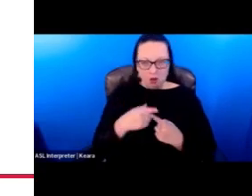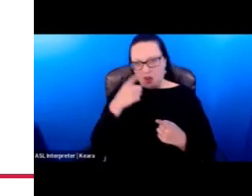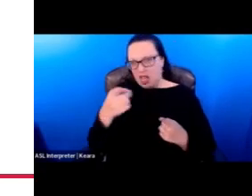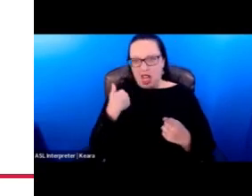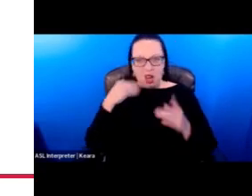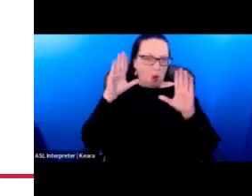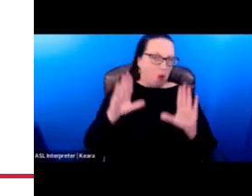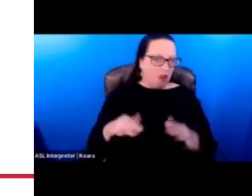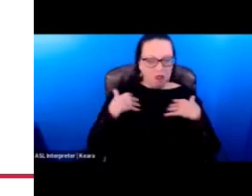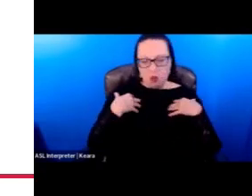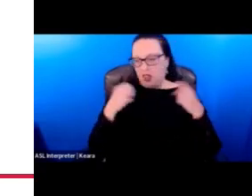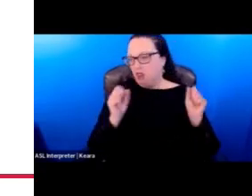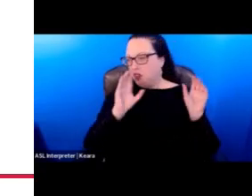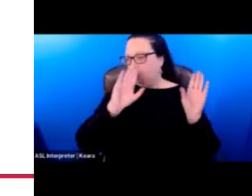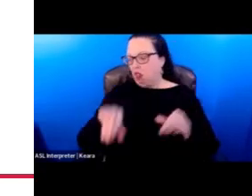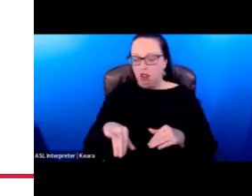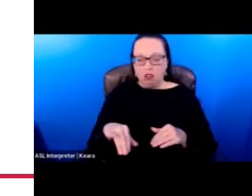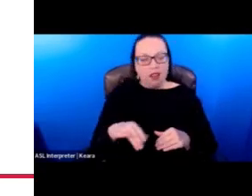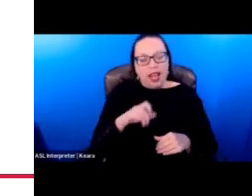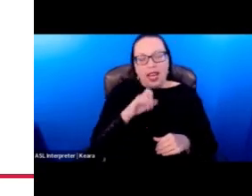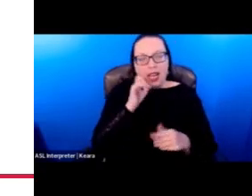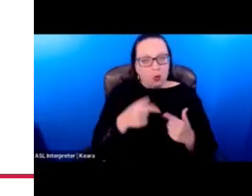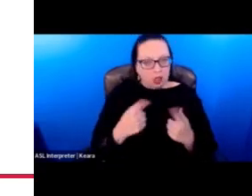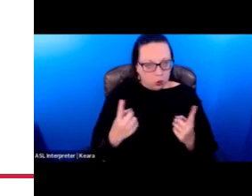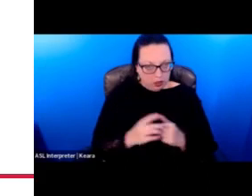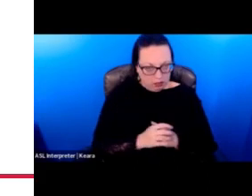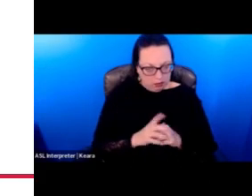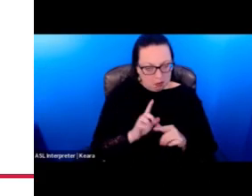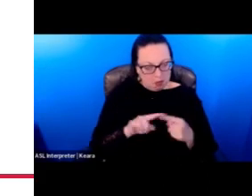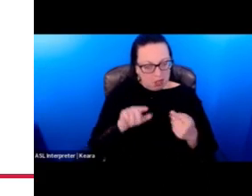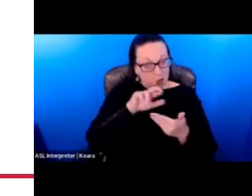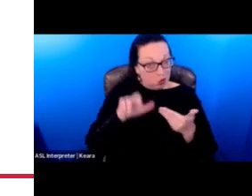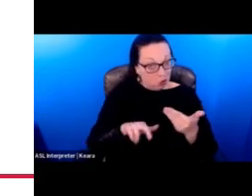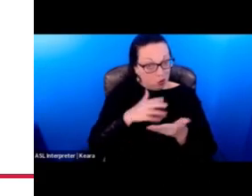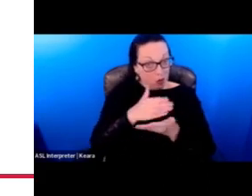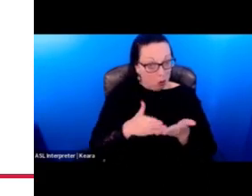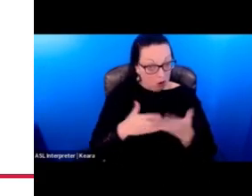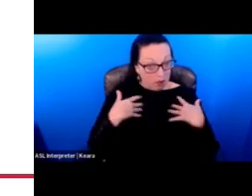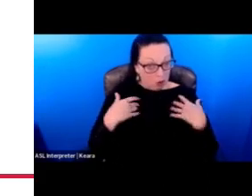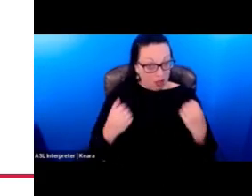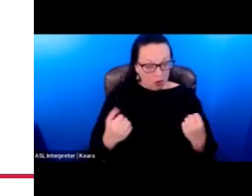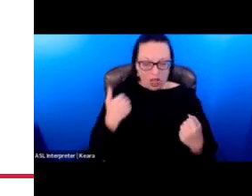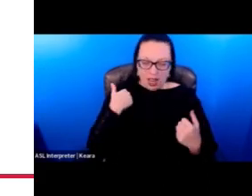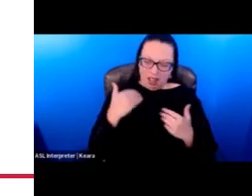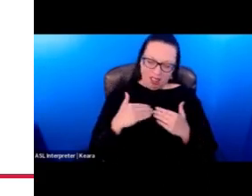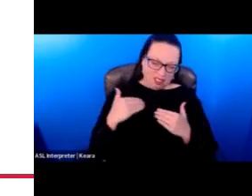disagree with that. But as a result of part of that recovery, there was this incredible guilt. And I think that guilt is part